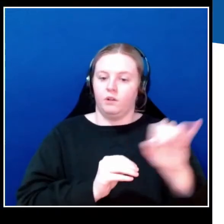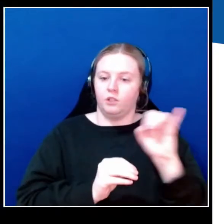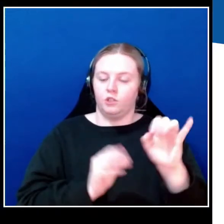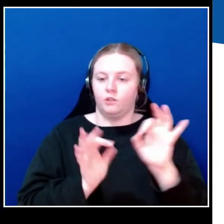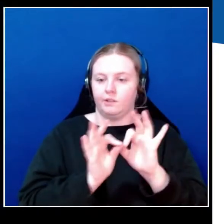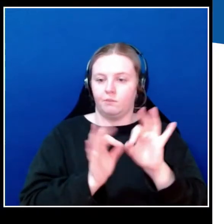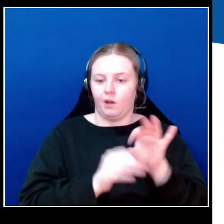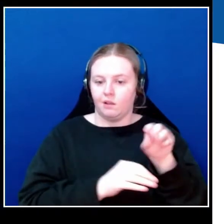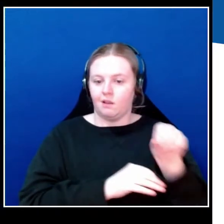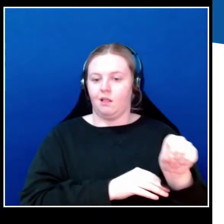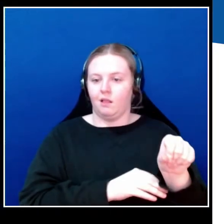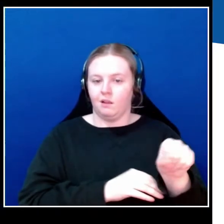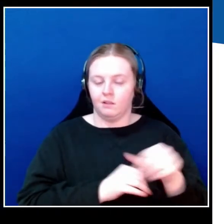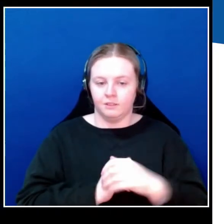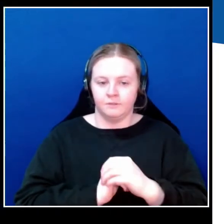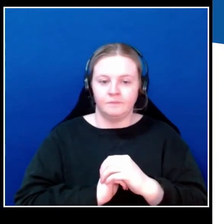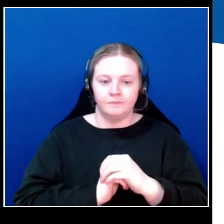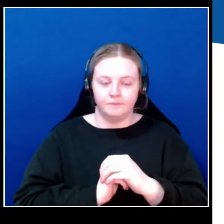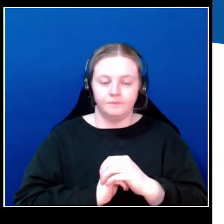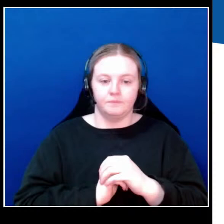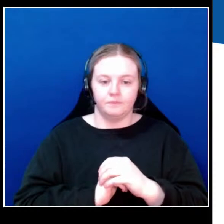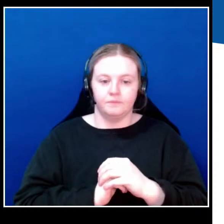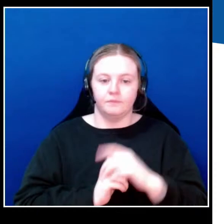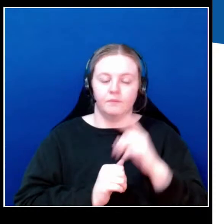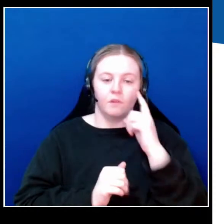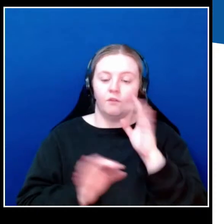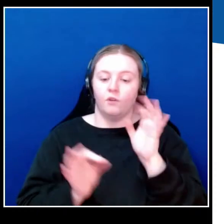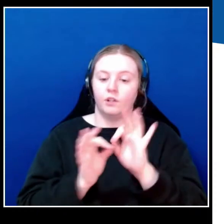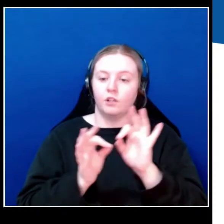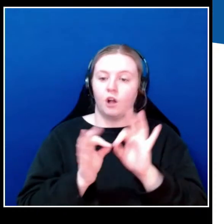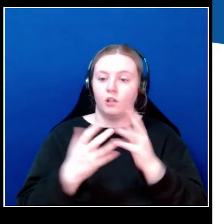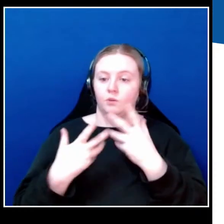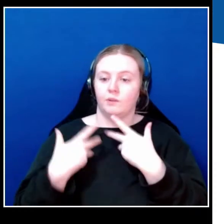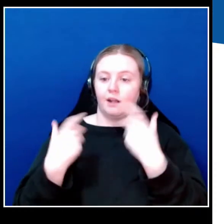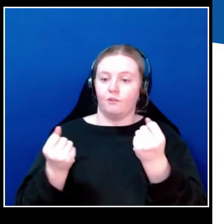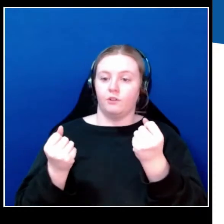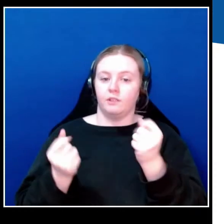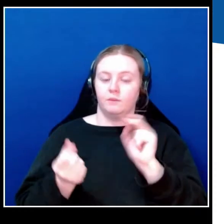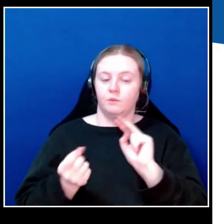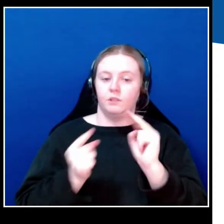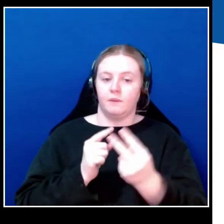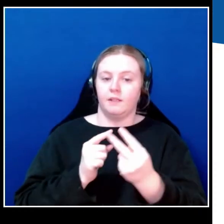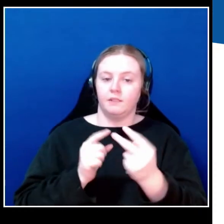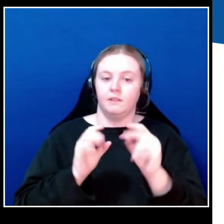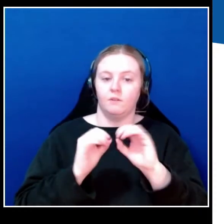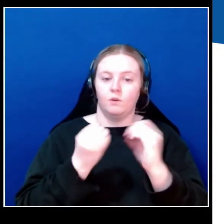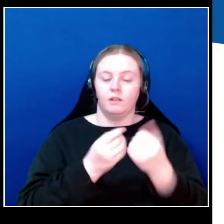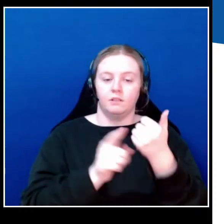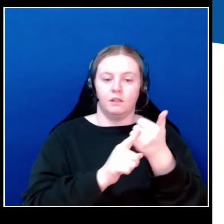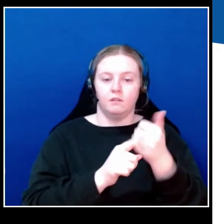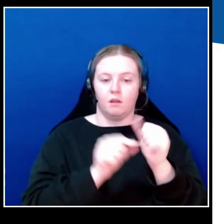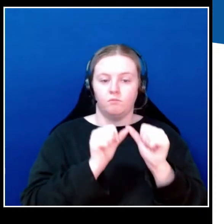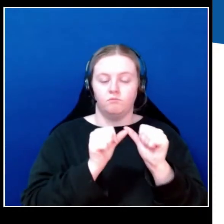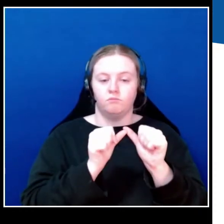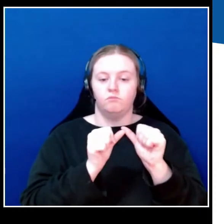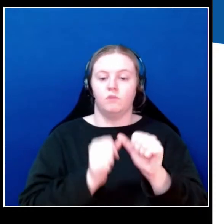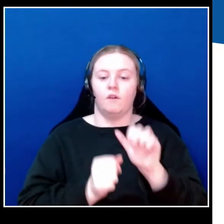From a cost recovery perspective, the organization attained a rate of 59.9% for the year.